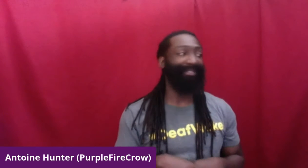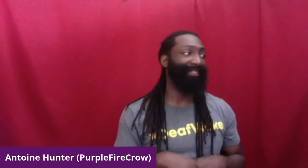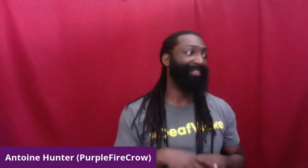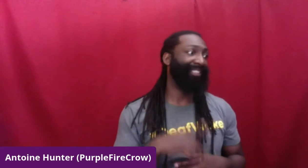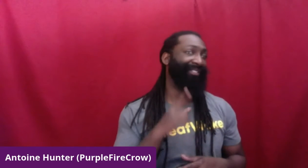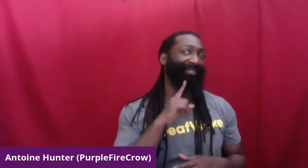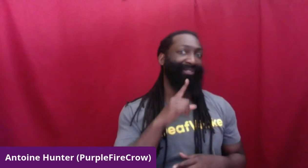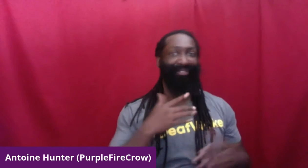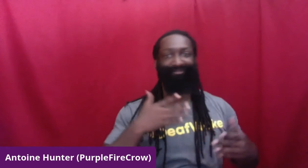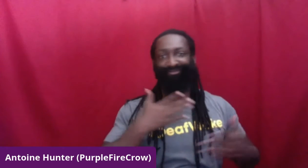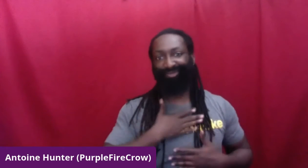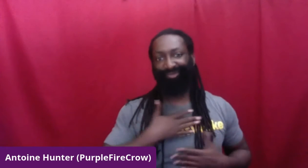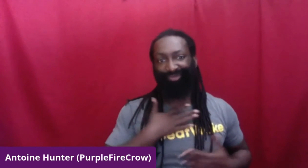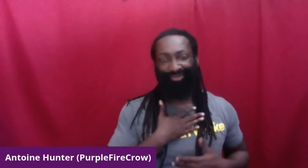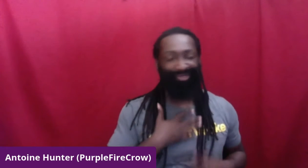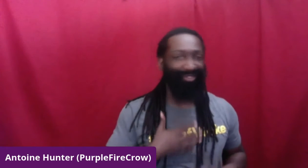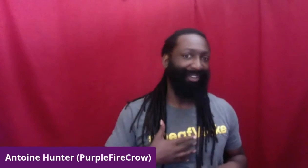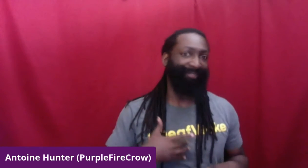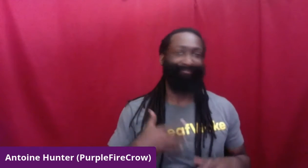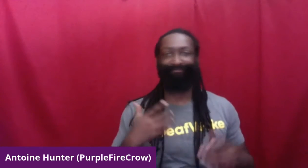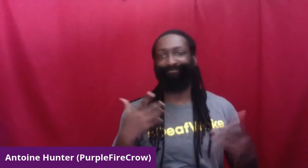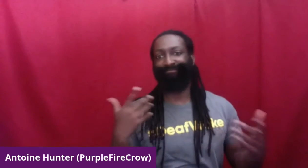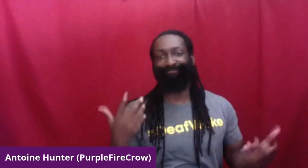I thoroughly enjoyed meeting various types of people